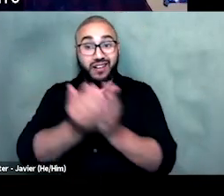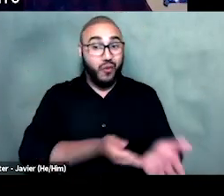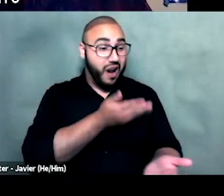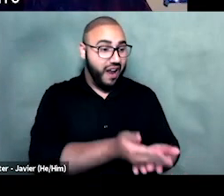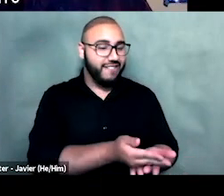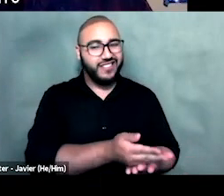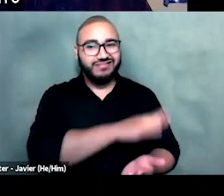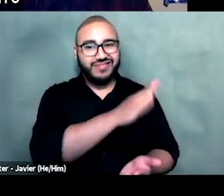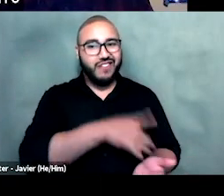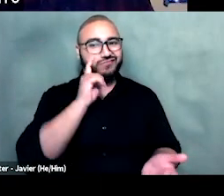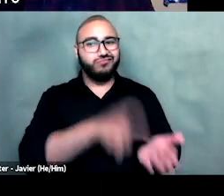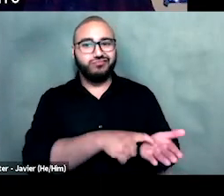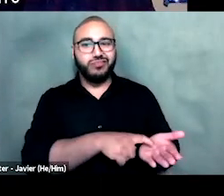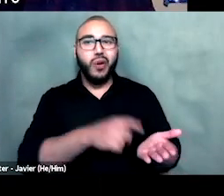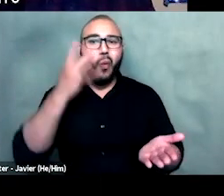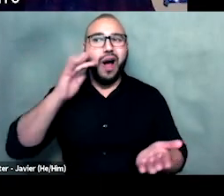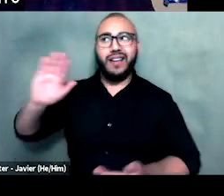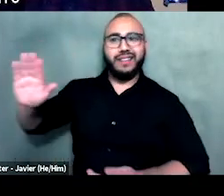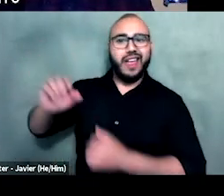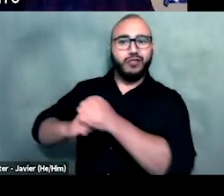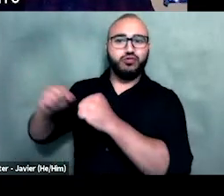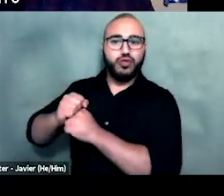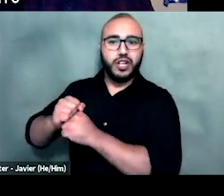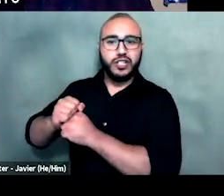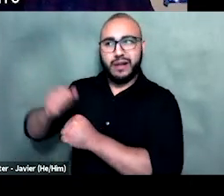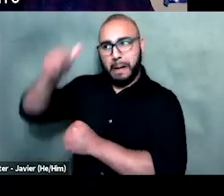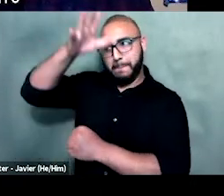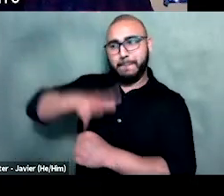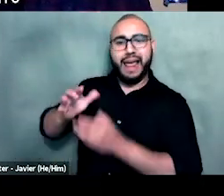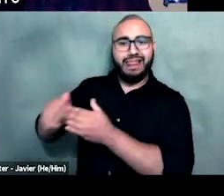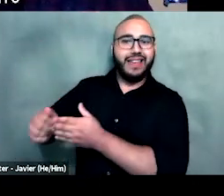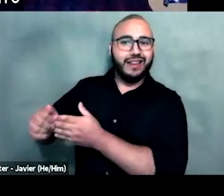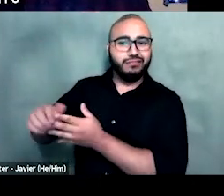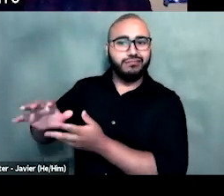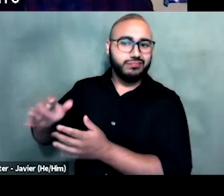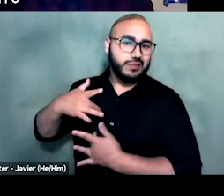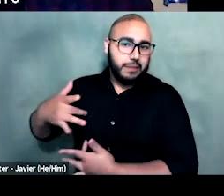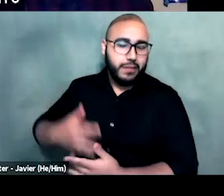partly because of its patriarchal structures. And the Iroquois are probably one of the